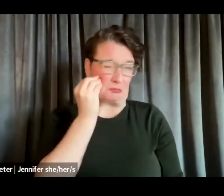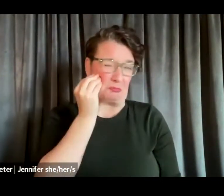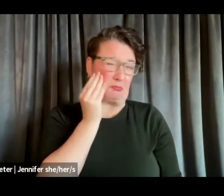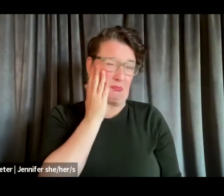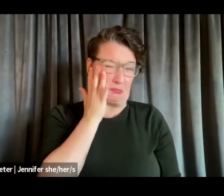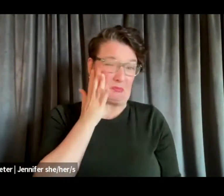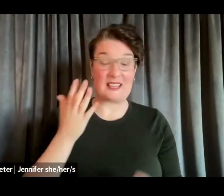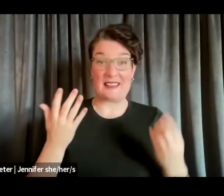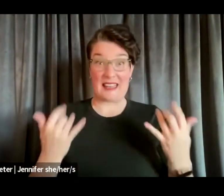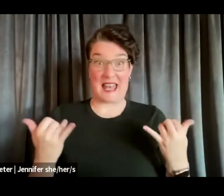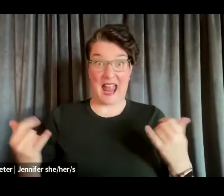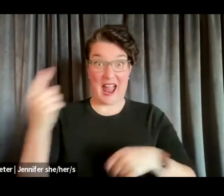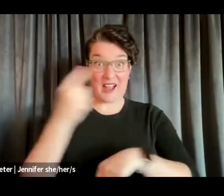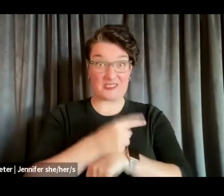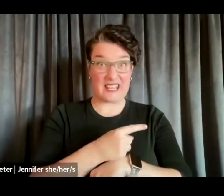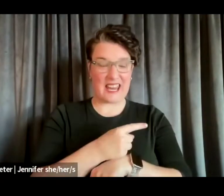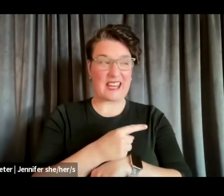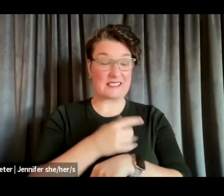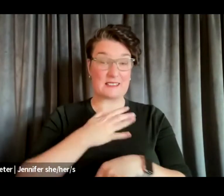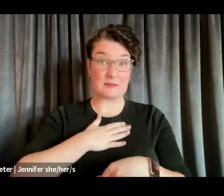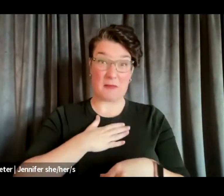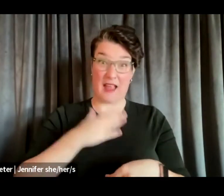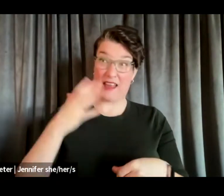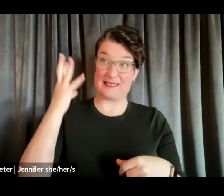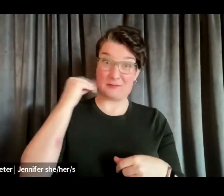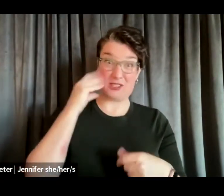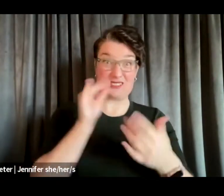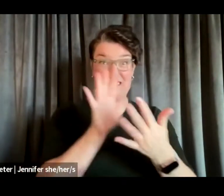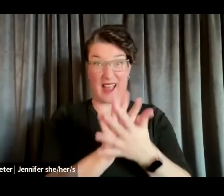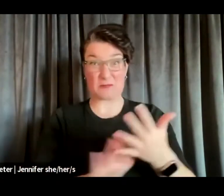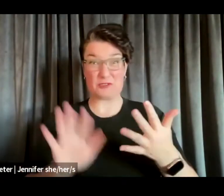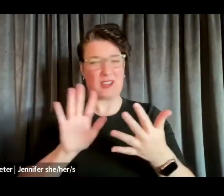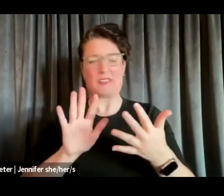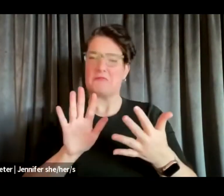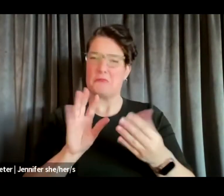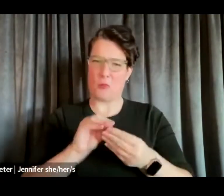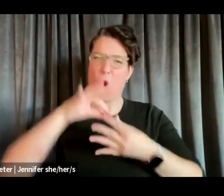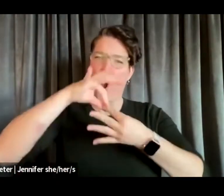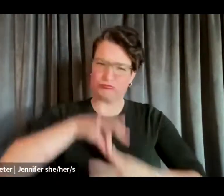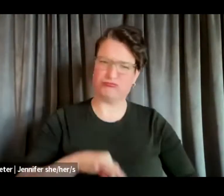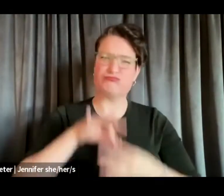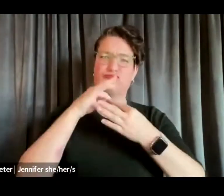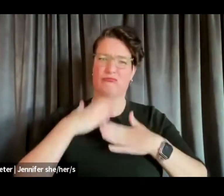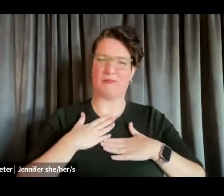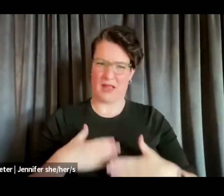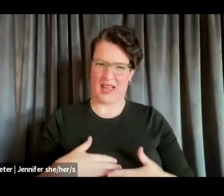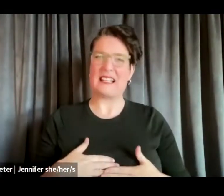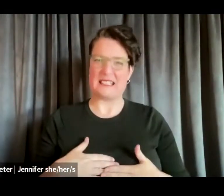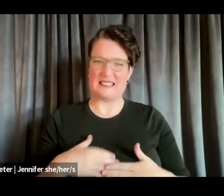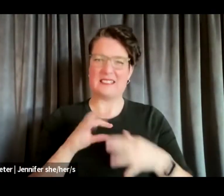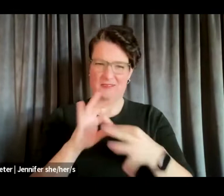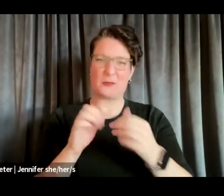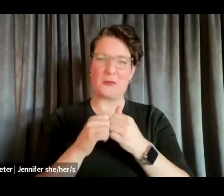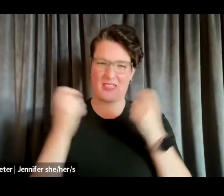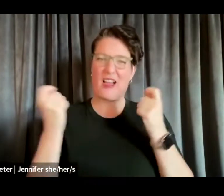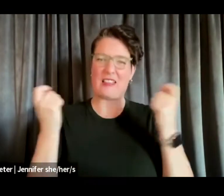nowadays I, I have much more embodied experiences of, of the holidays and